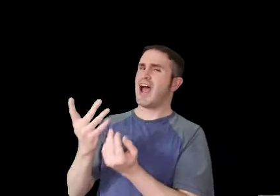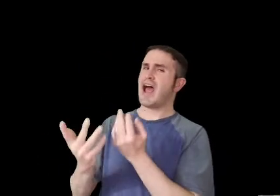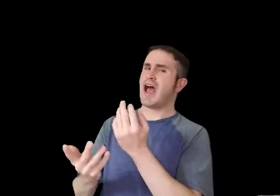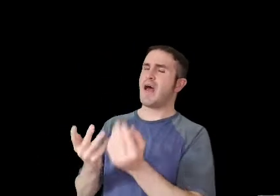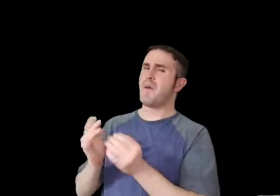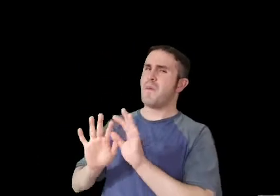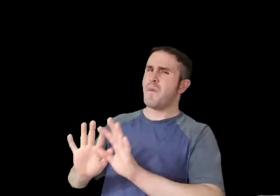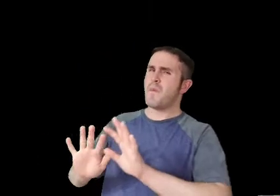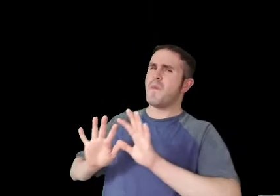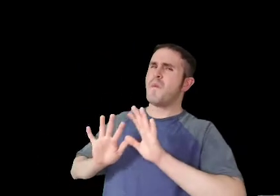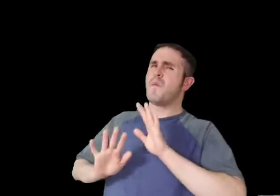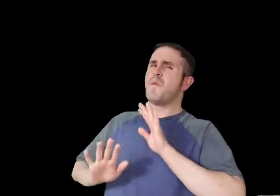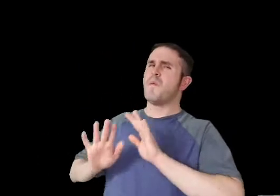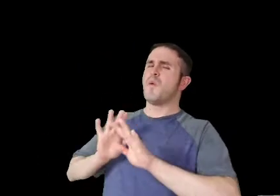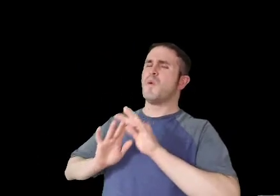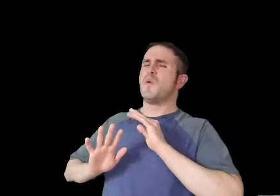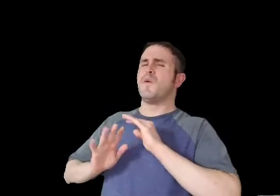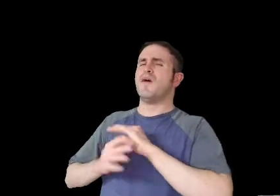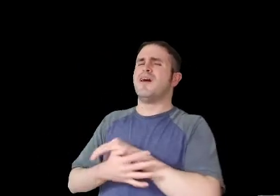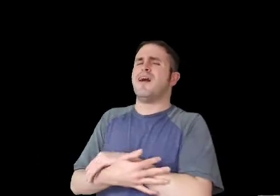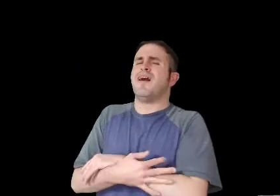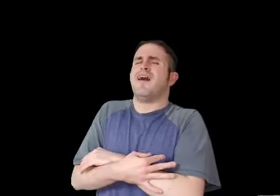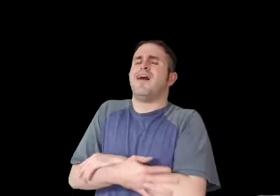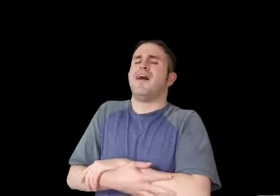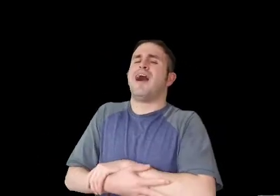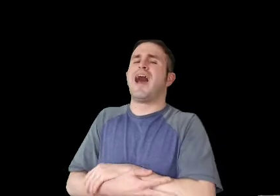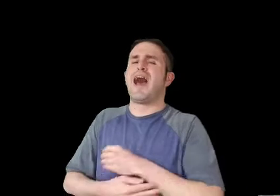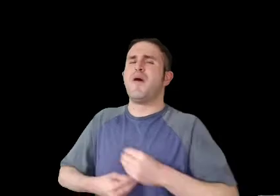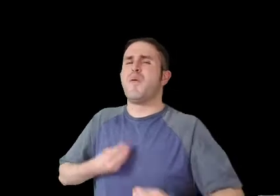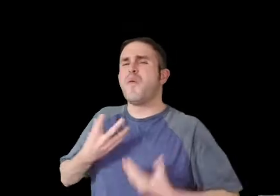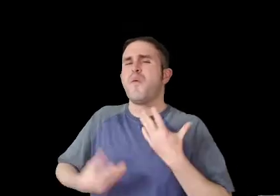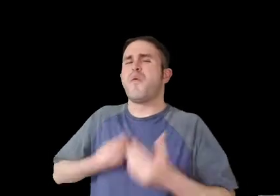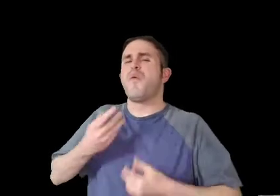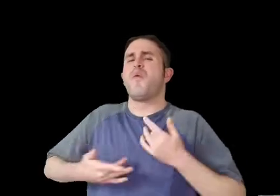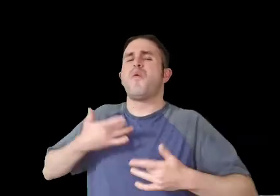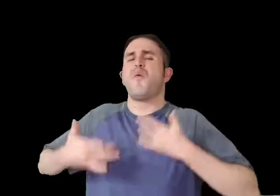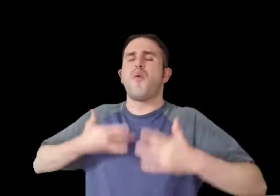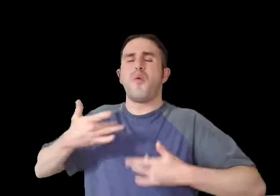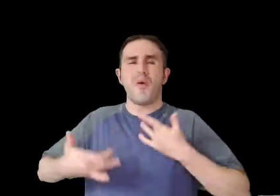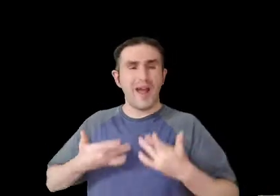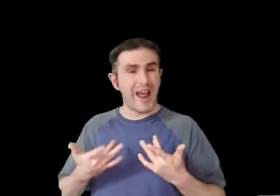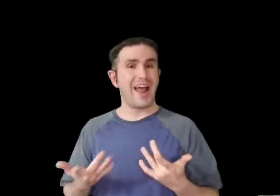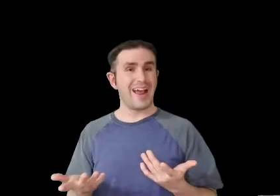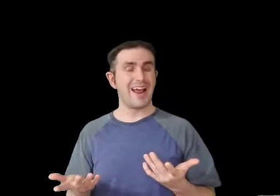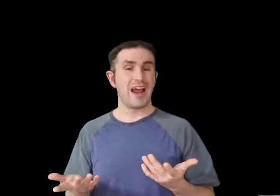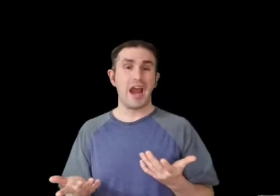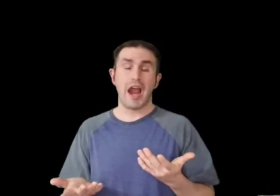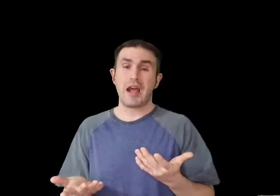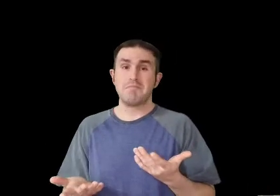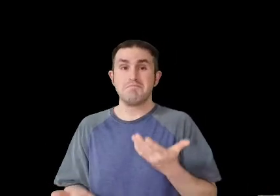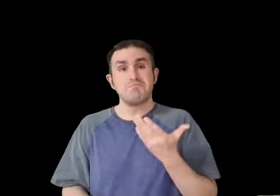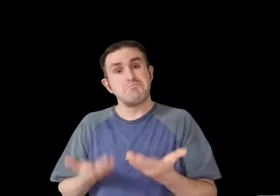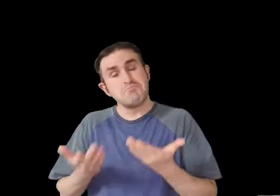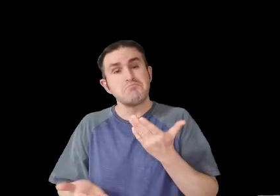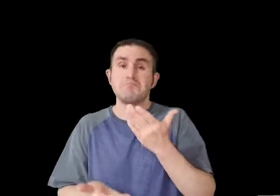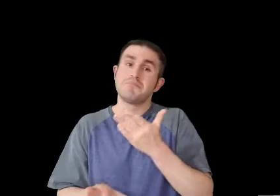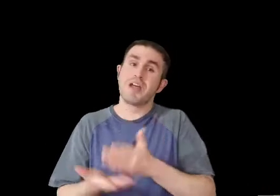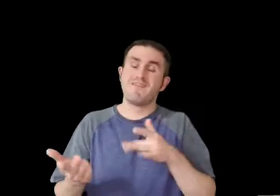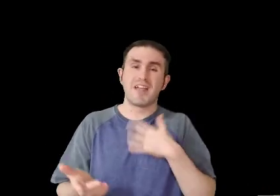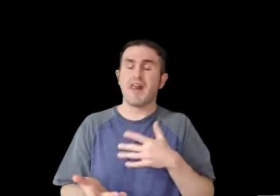tend to invigorate, they tend to make us feel energetic! They could be in some cases... they